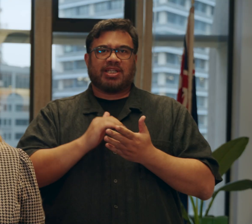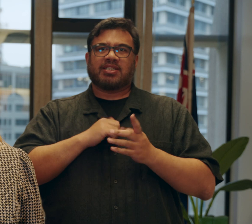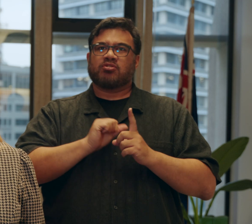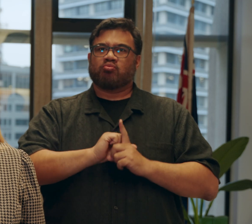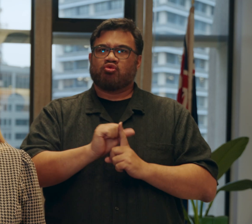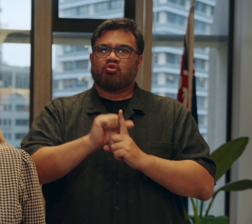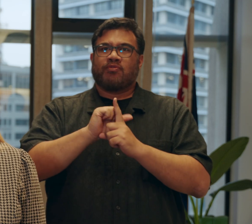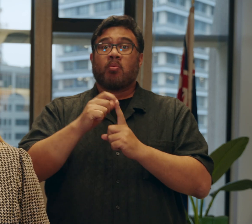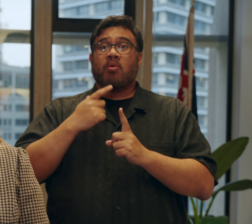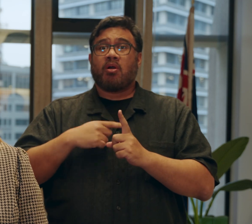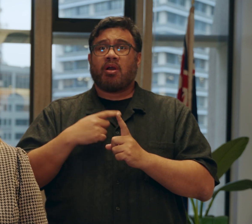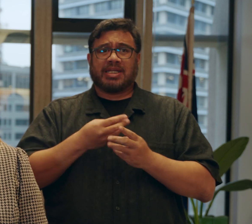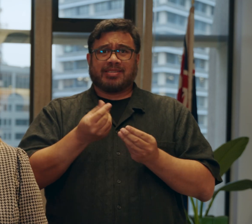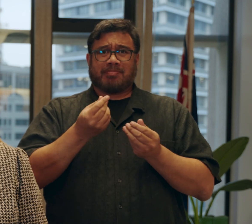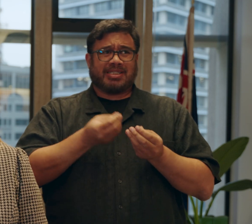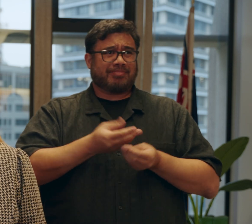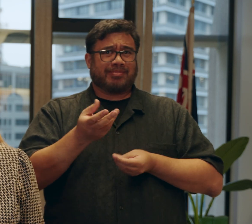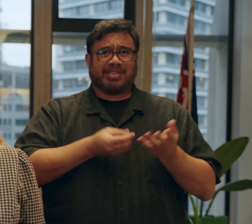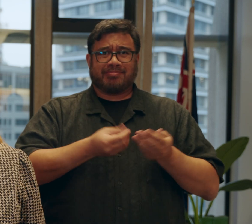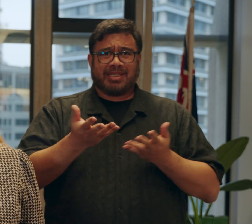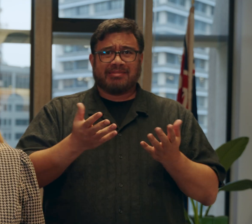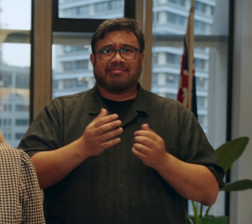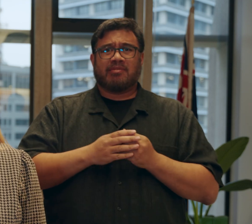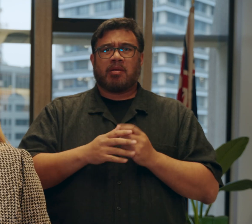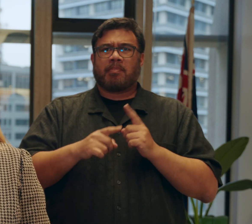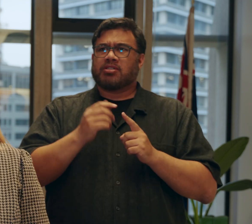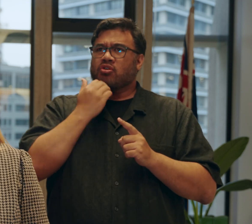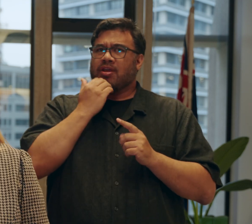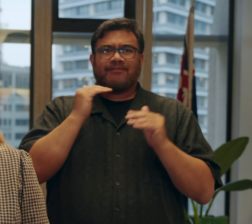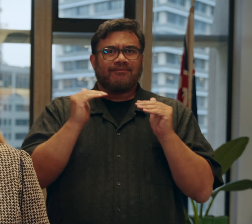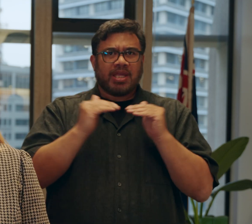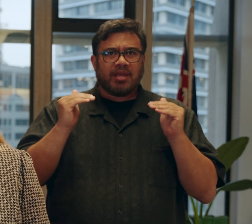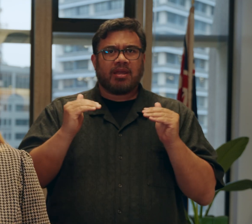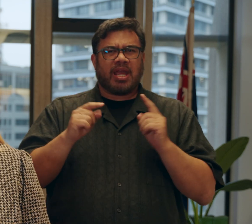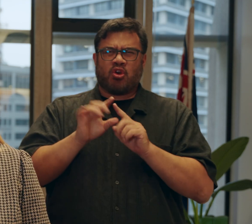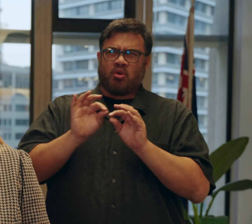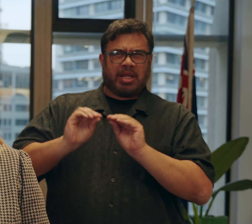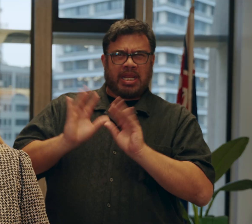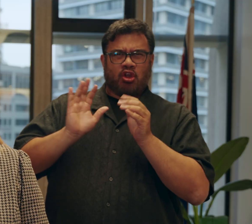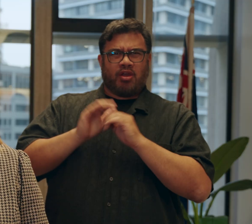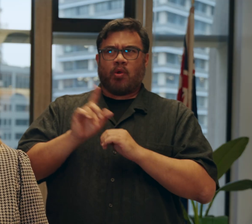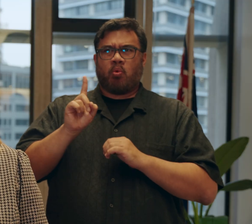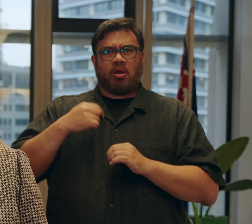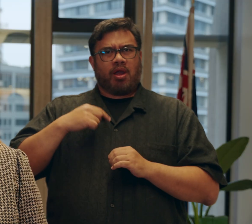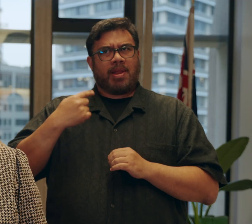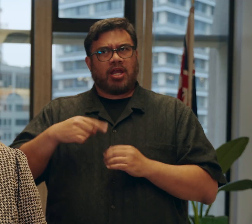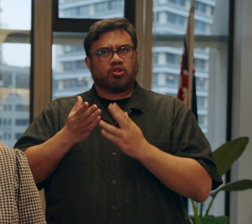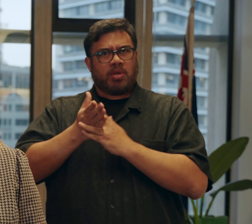with unsustainable spending and a lack of fairness and transparency around what support disabled people could access.